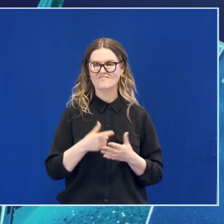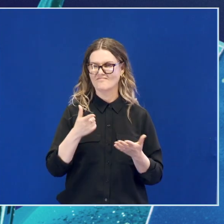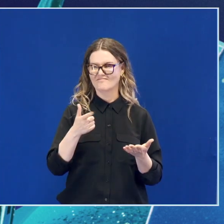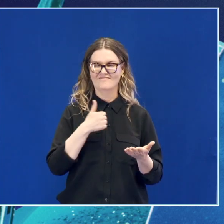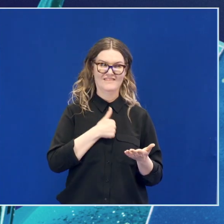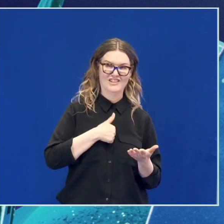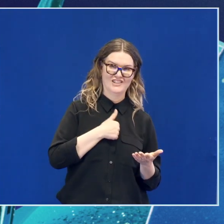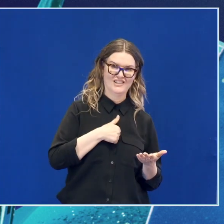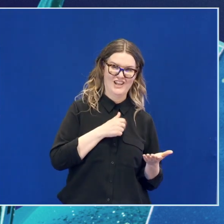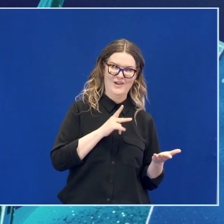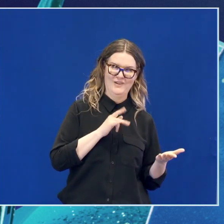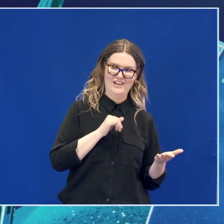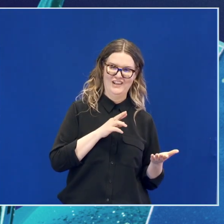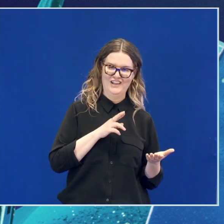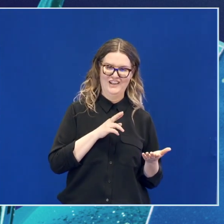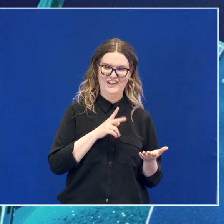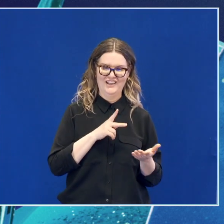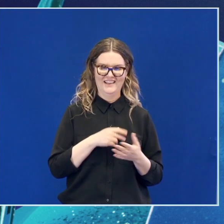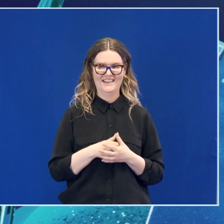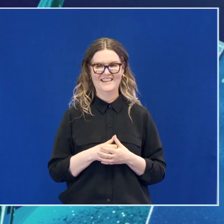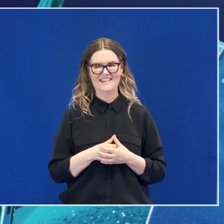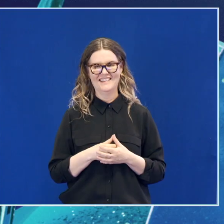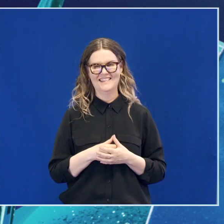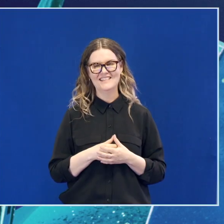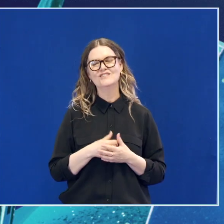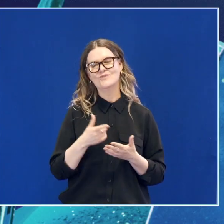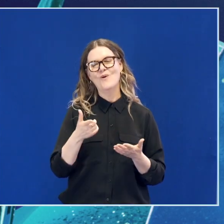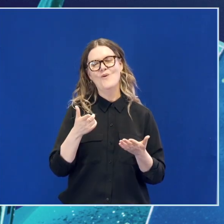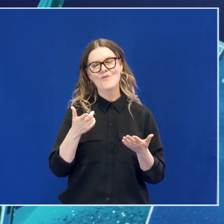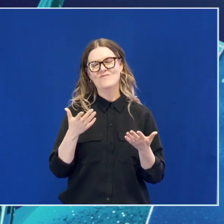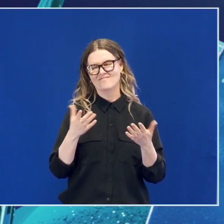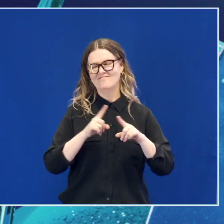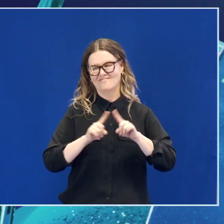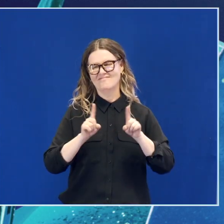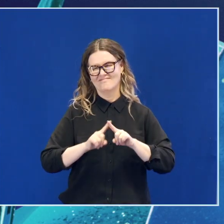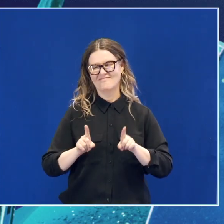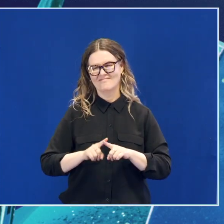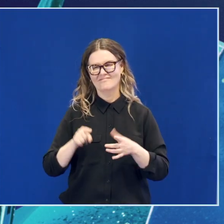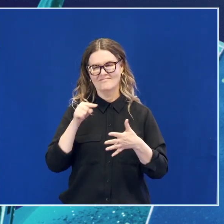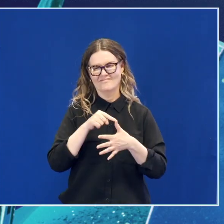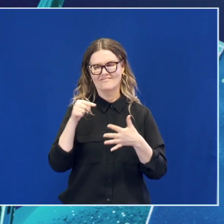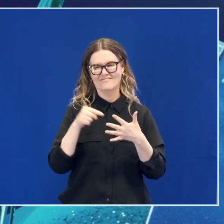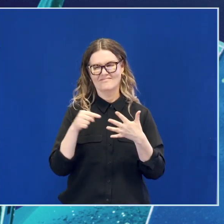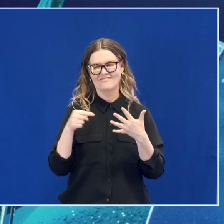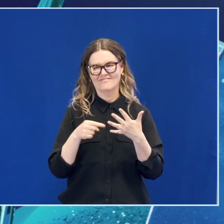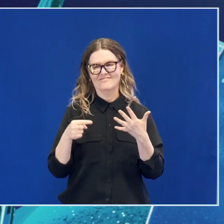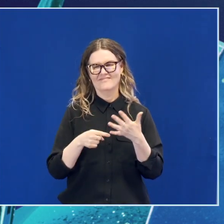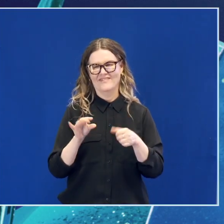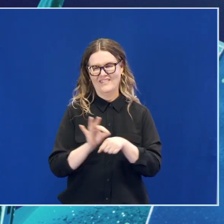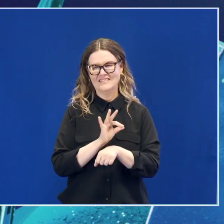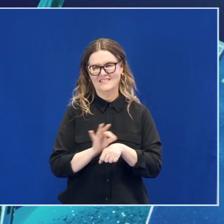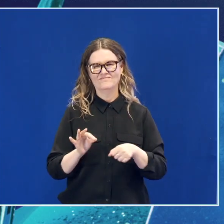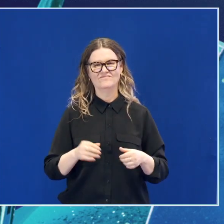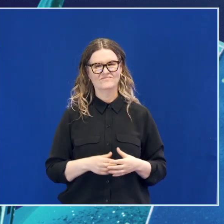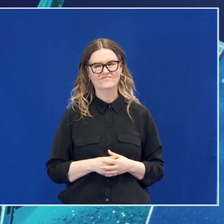Dynamics 365. Salesforce is our biggest competitor. This is all especially helpful for people with ADHD,